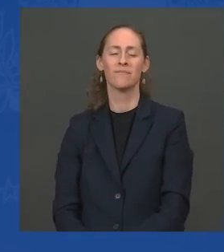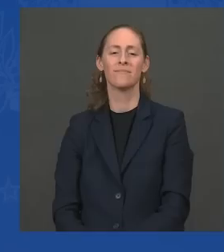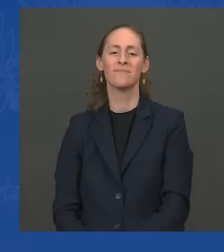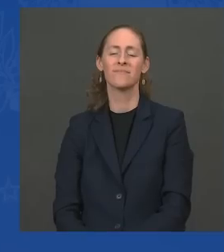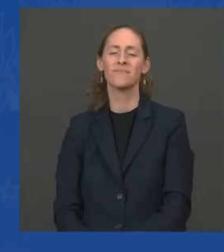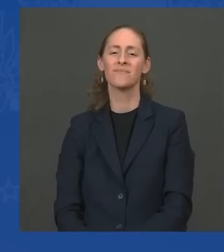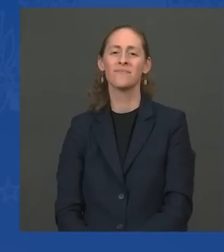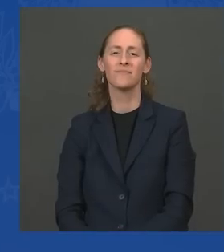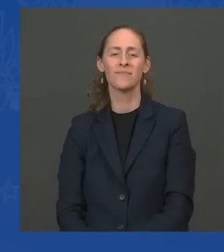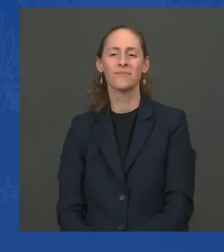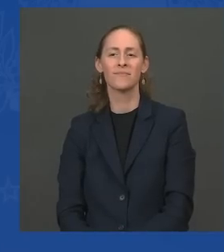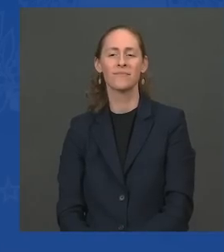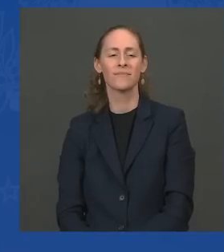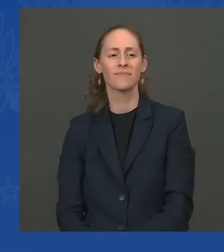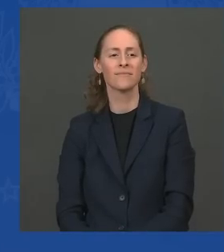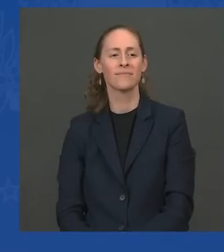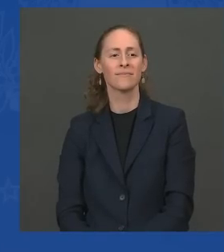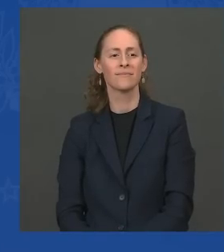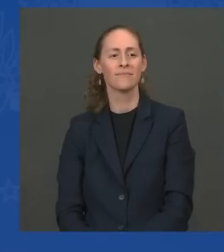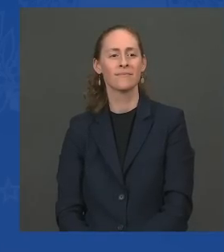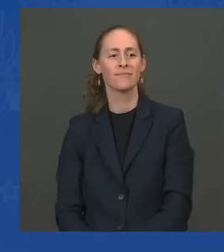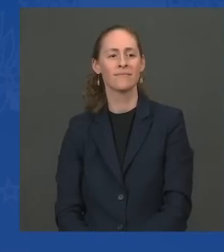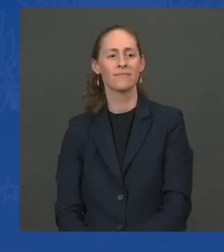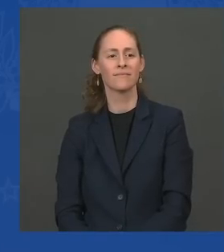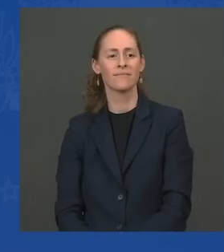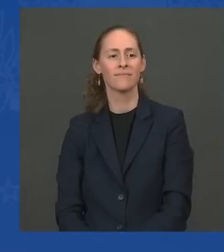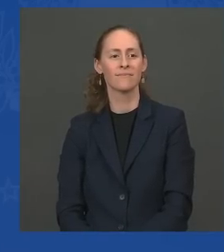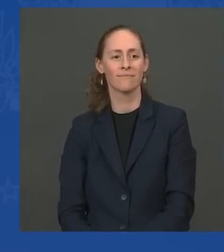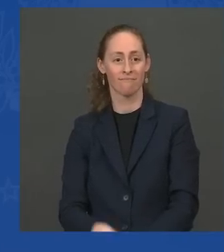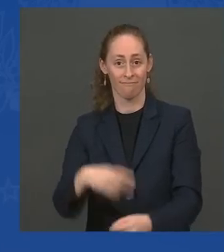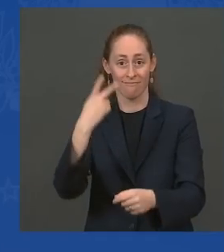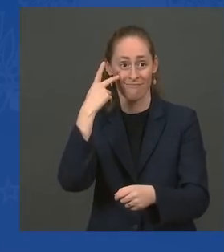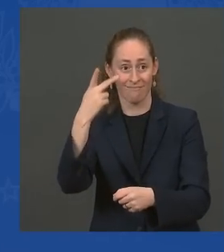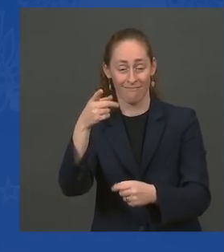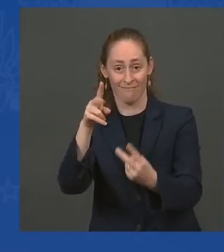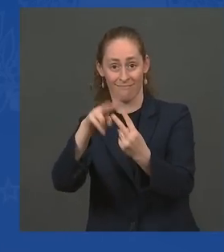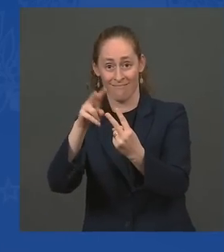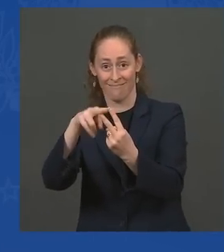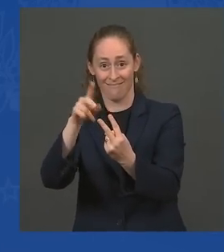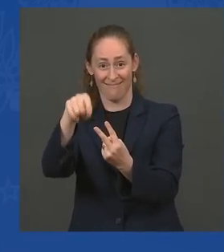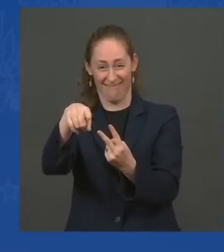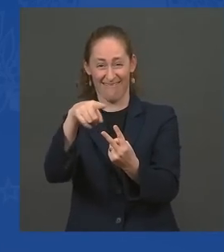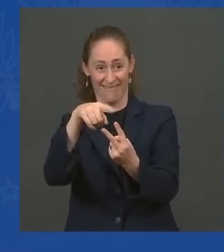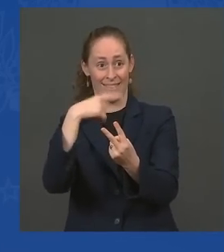Scott and Wylie, you're members of local 22's resistance alone with the help of the UAW